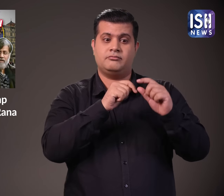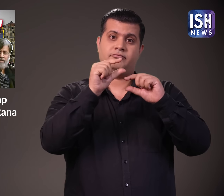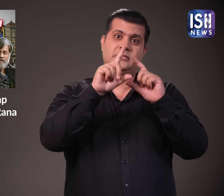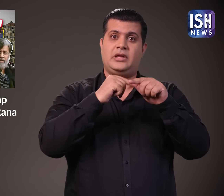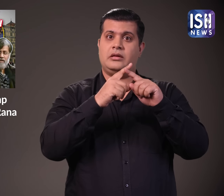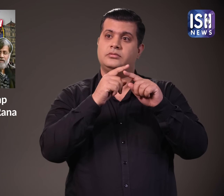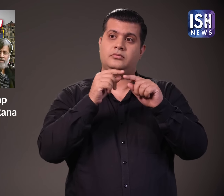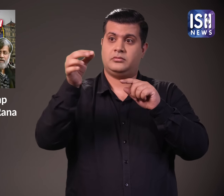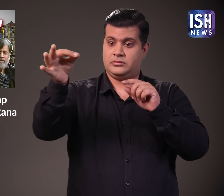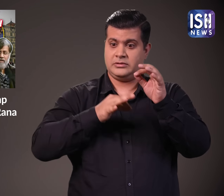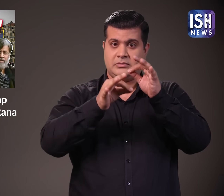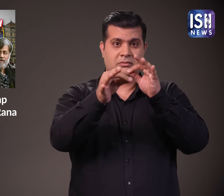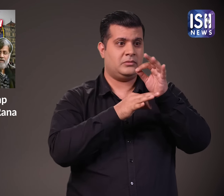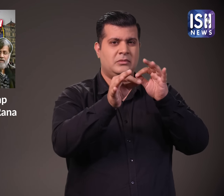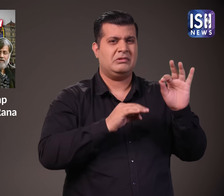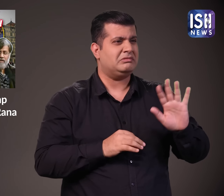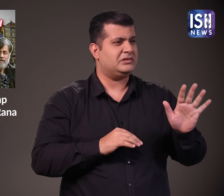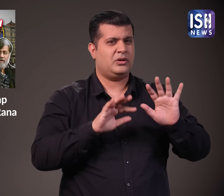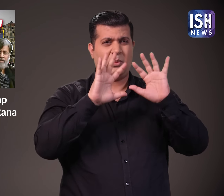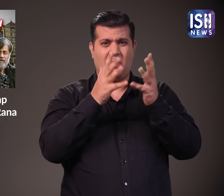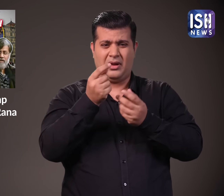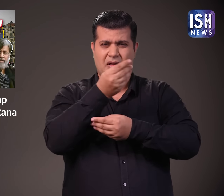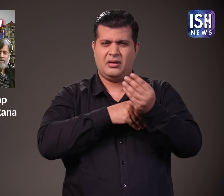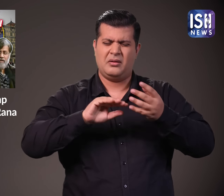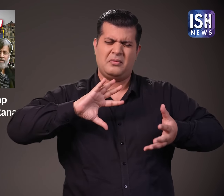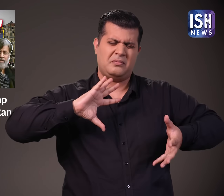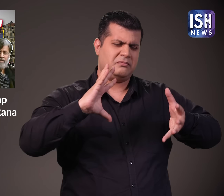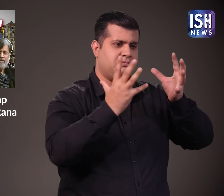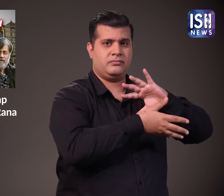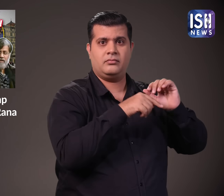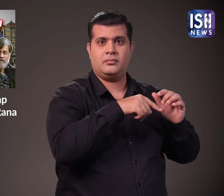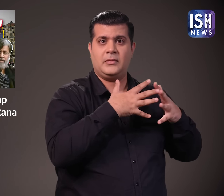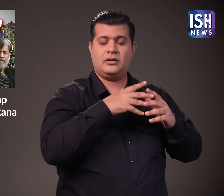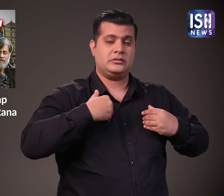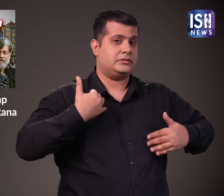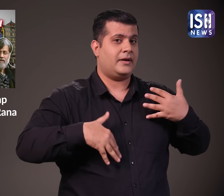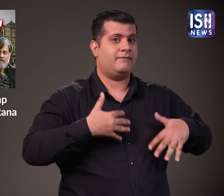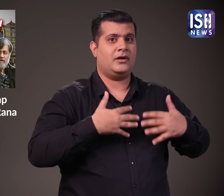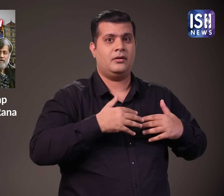He said reciprocal tariffs will massively shift the global economy, causing US to suffer.